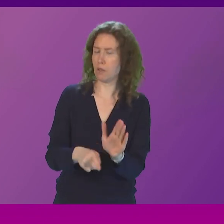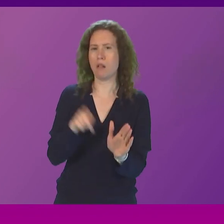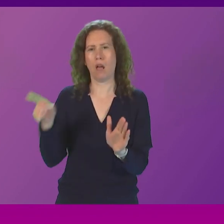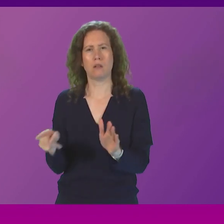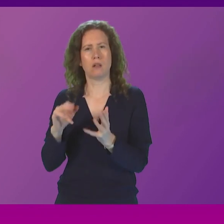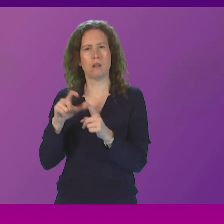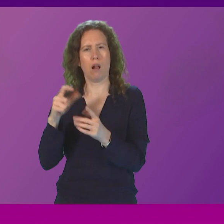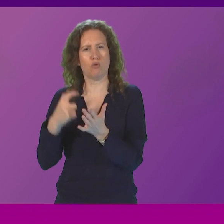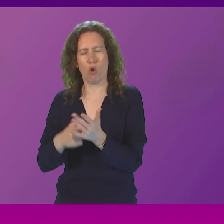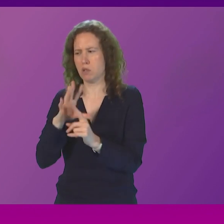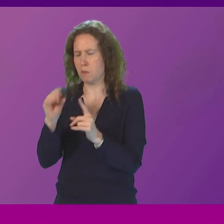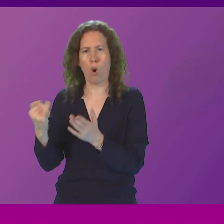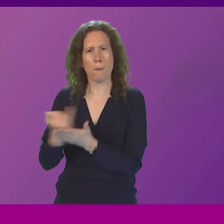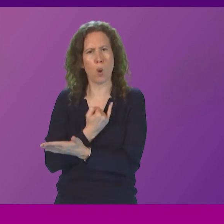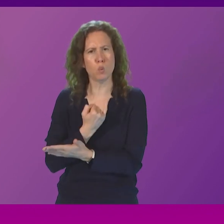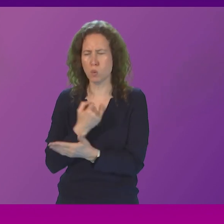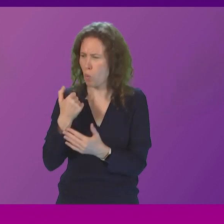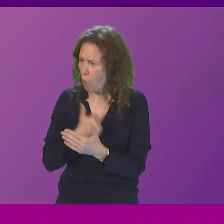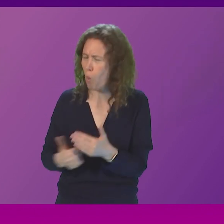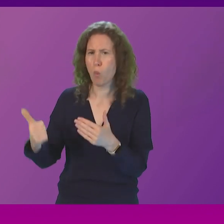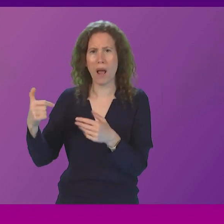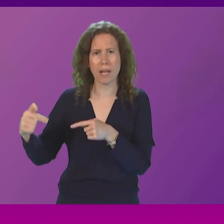that time and again.